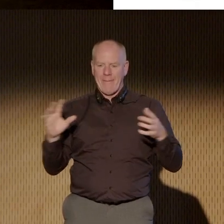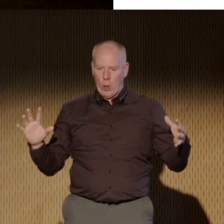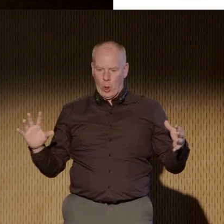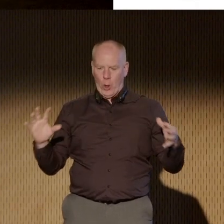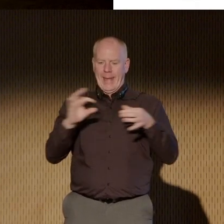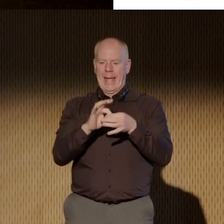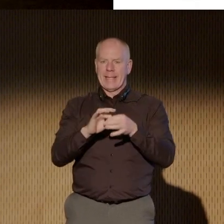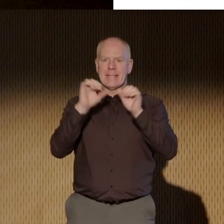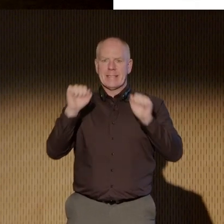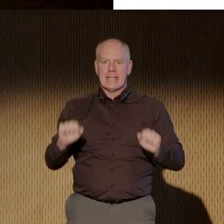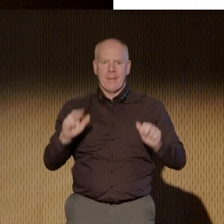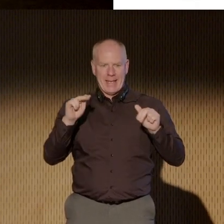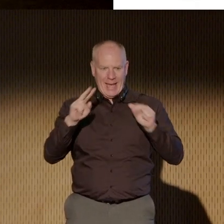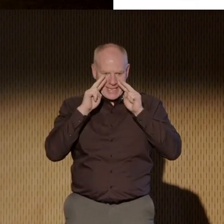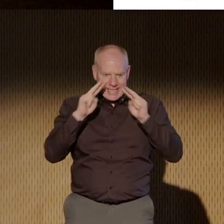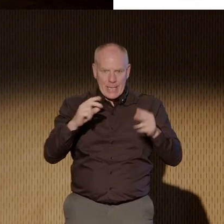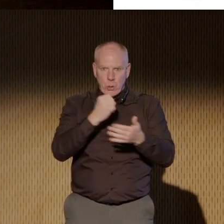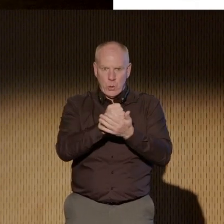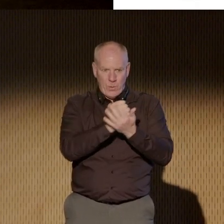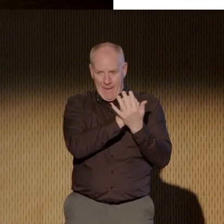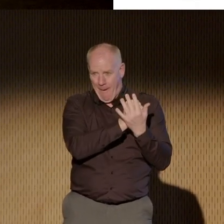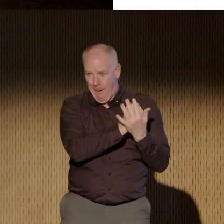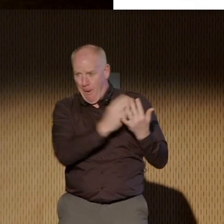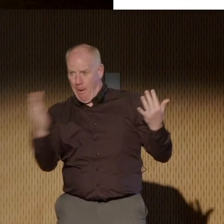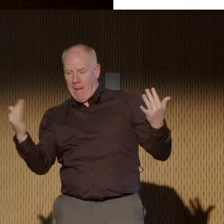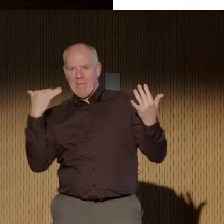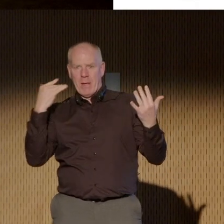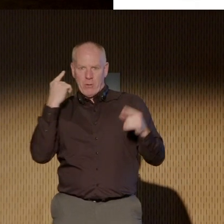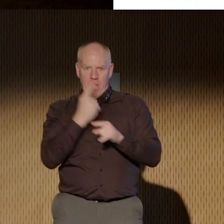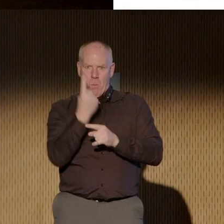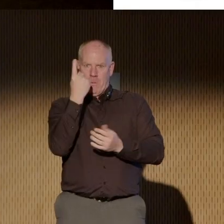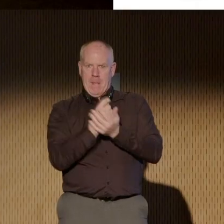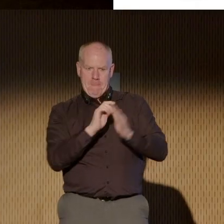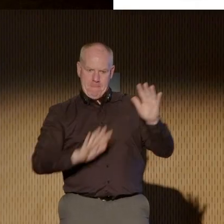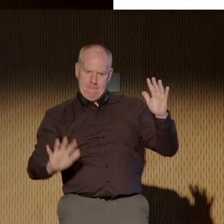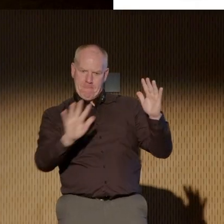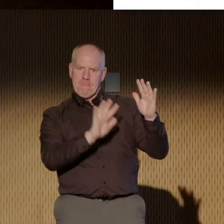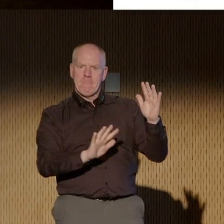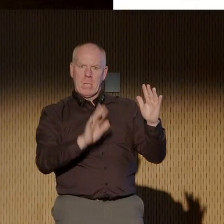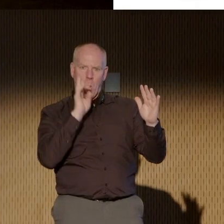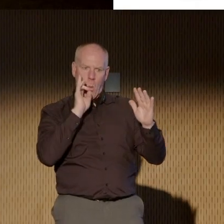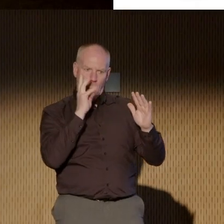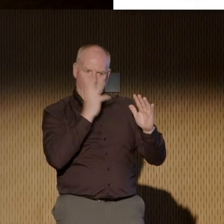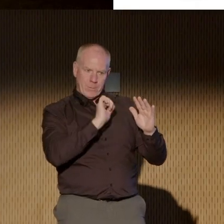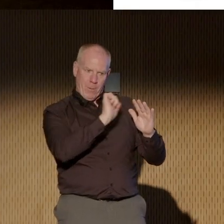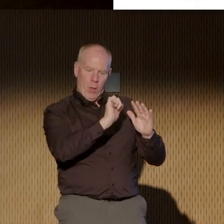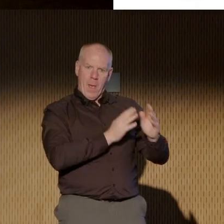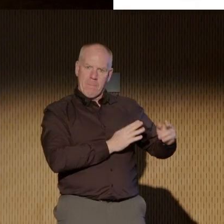to see a student on a page and see what this journey footprint looks like for the student